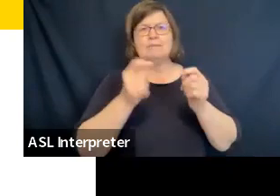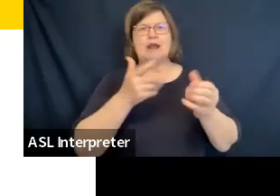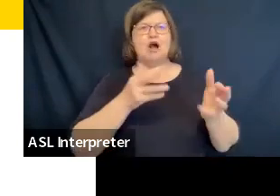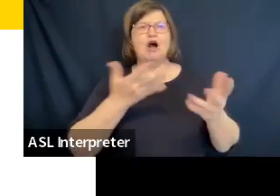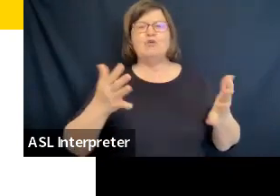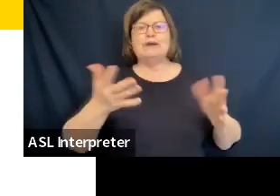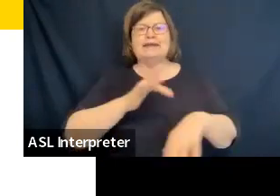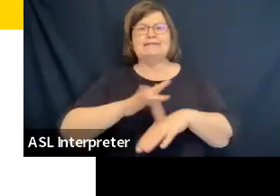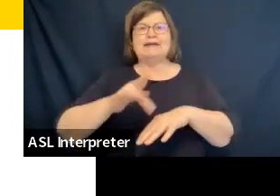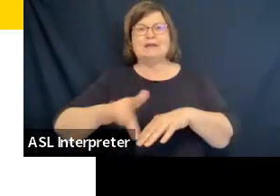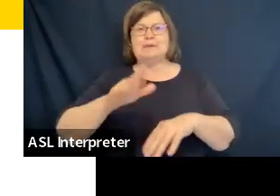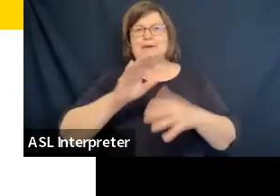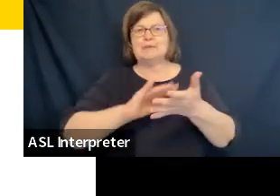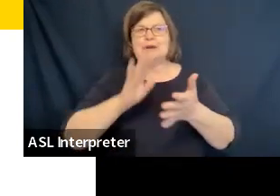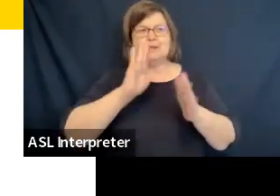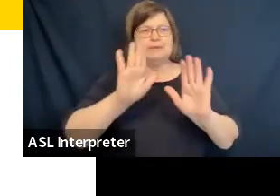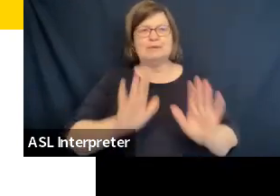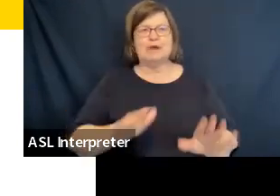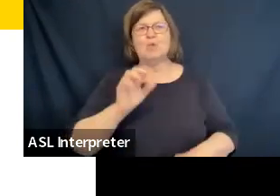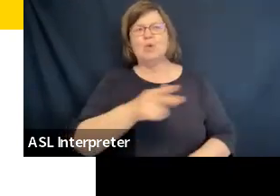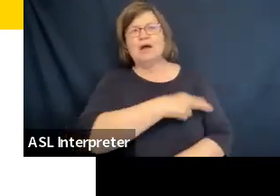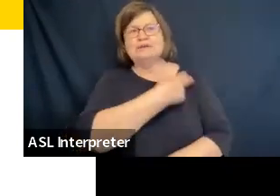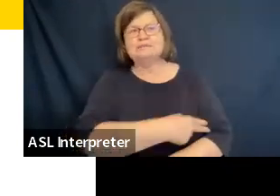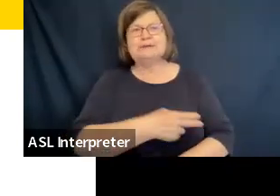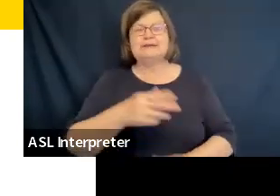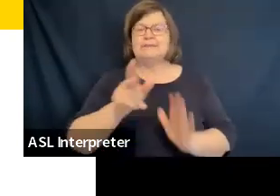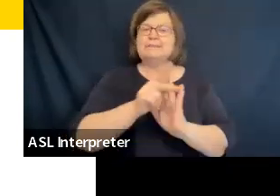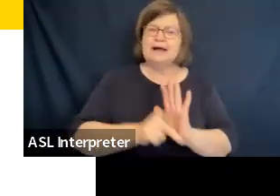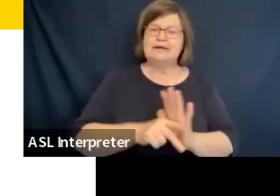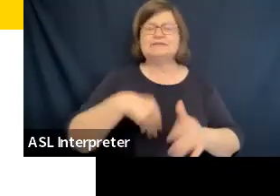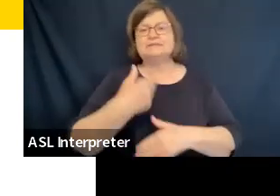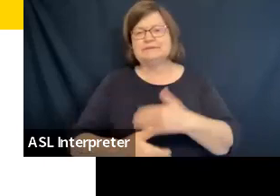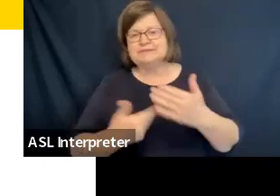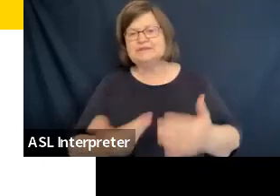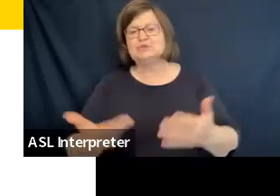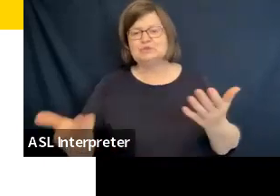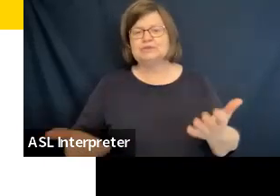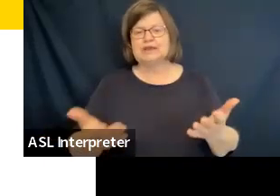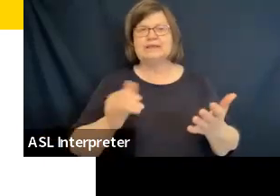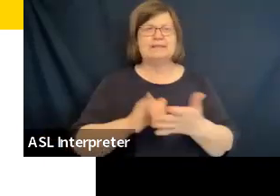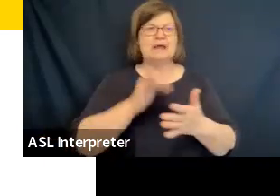in Braille would be great. Or hospital policies and procedures that are not going to be changing,